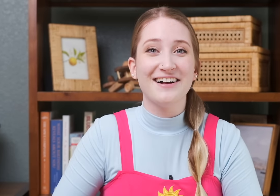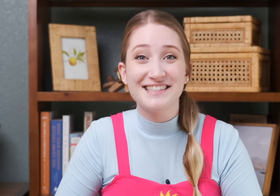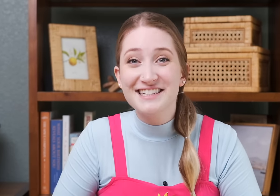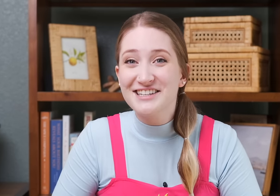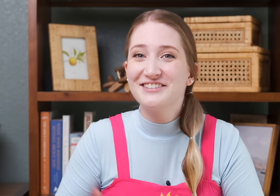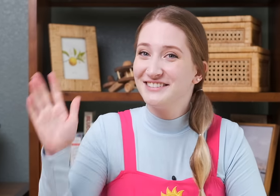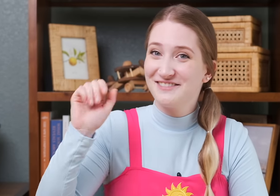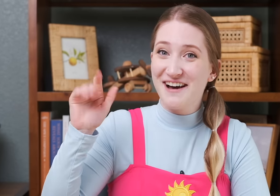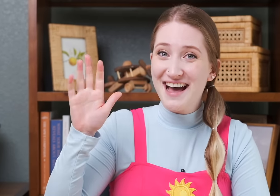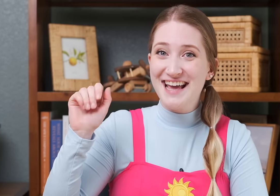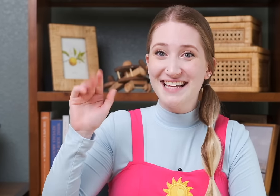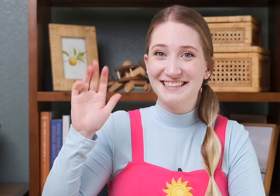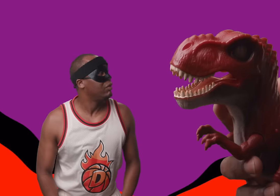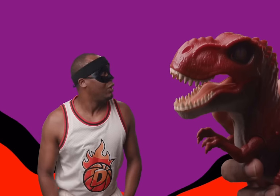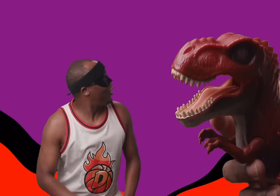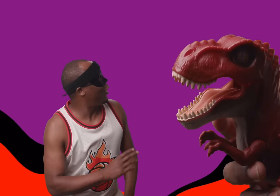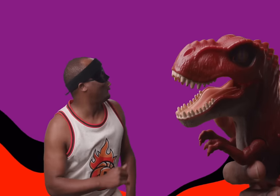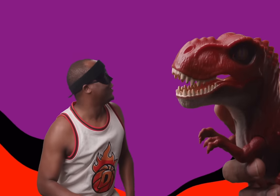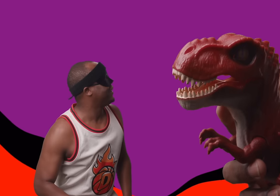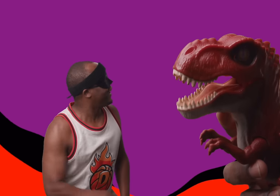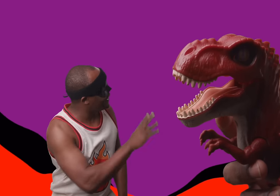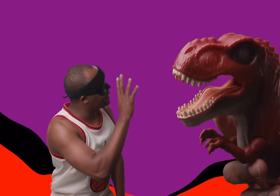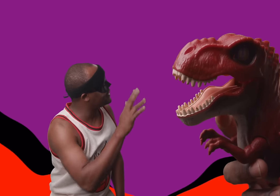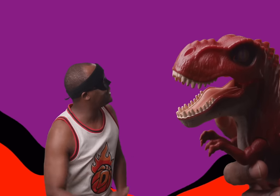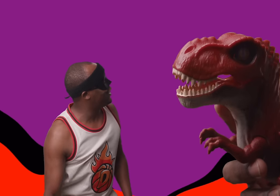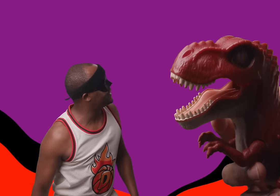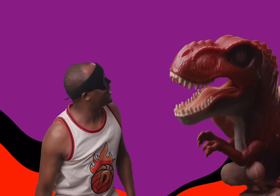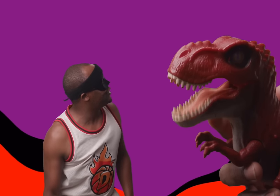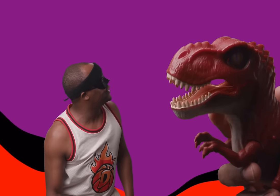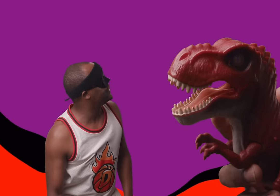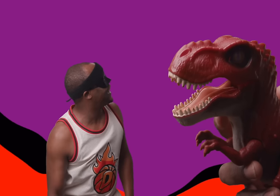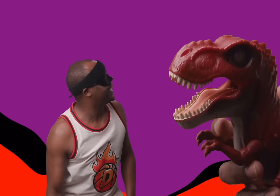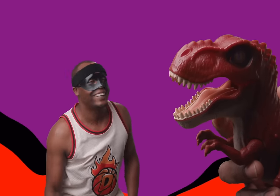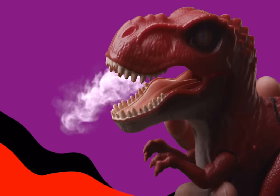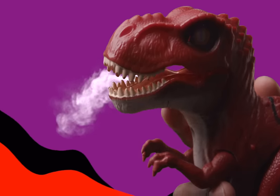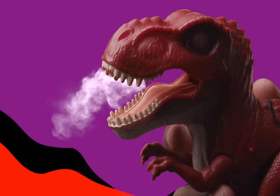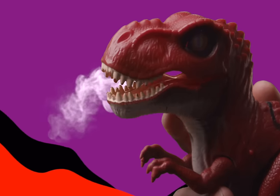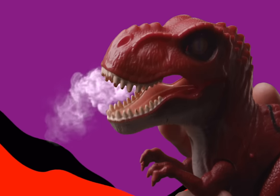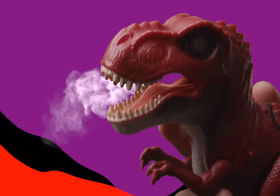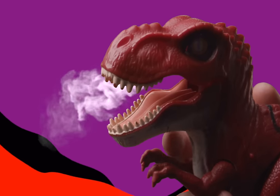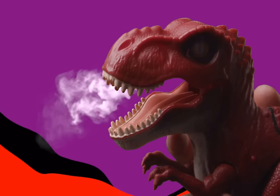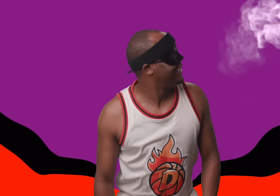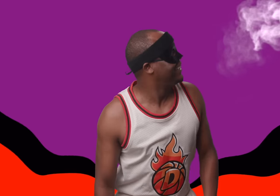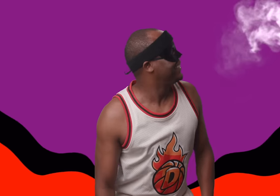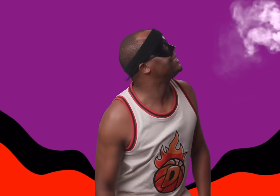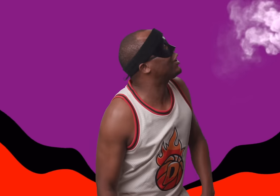I'll see you soon. Bye! Oh, hey there, Mr. T Rex. How are you doing today? Hi, Dom. That's great.